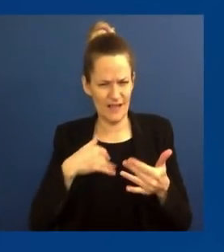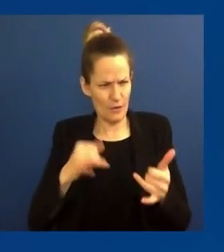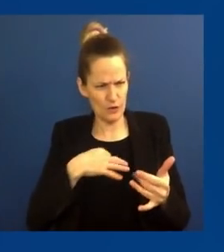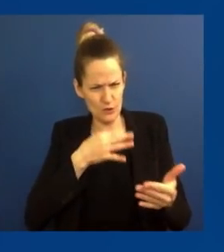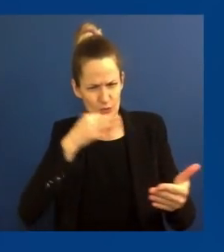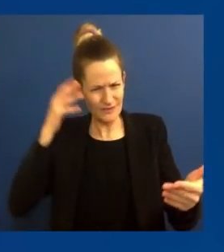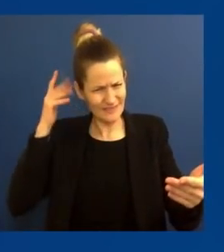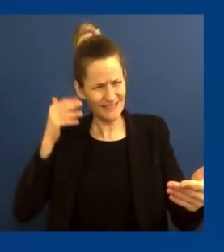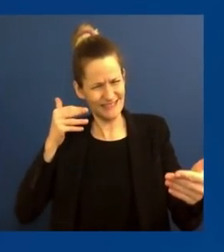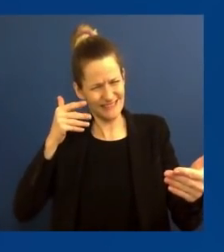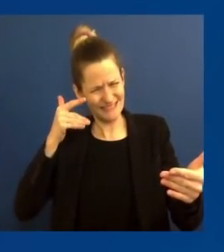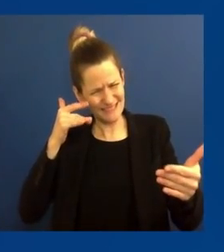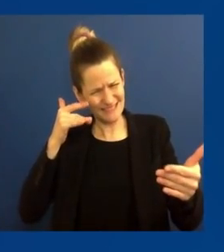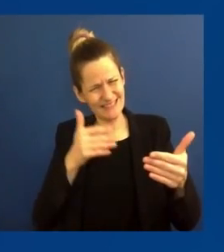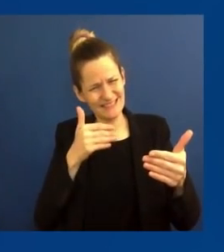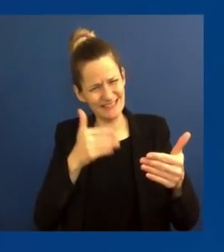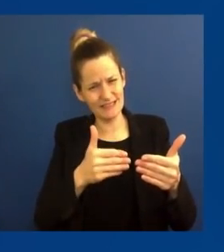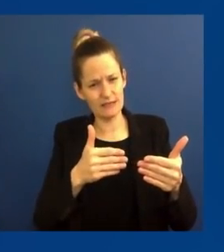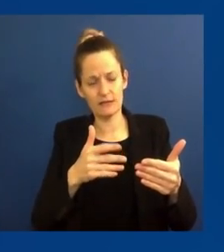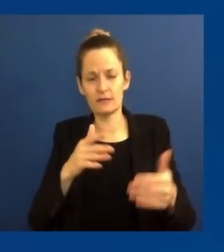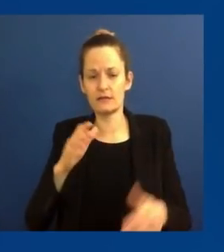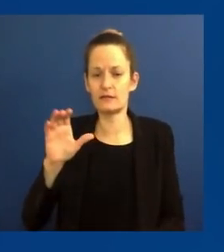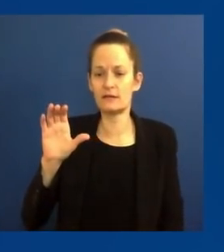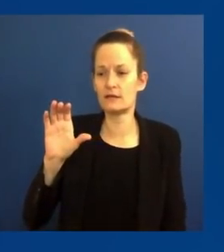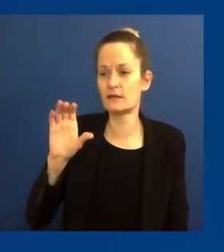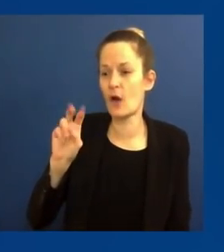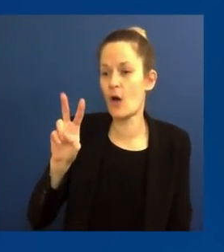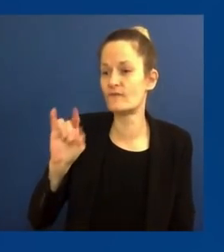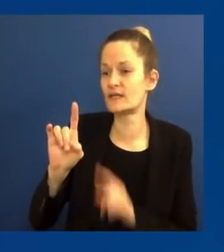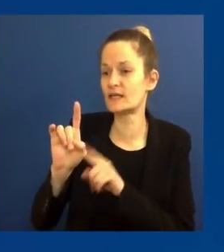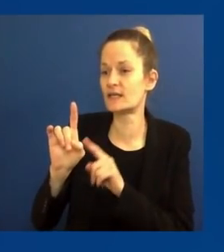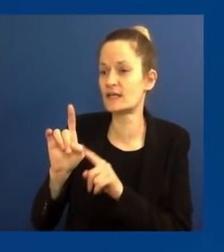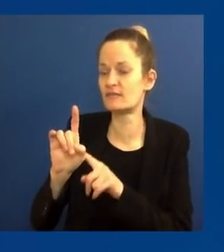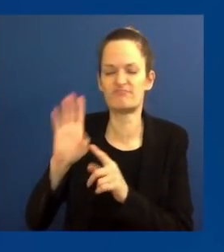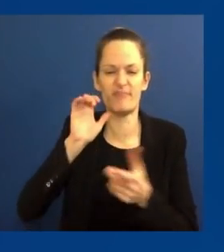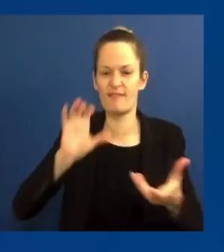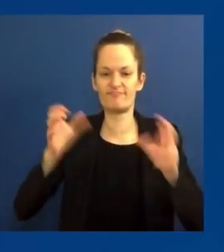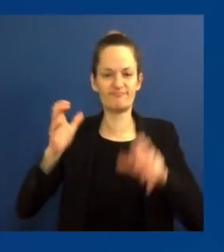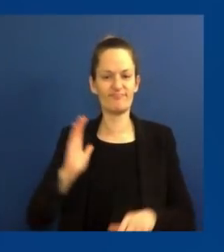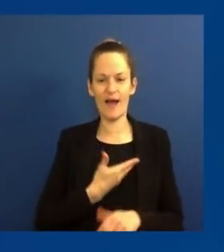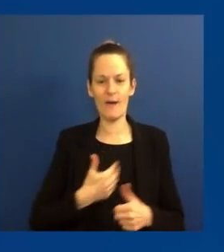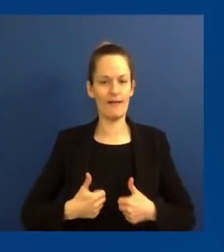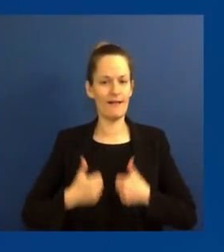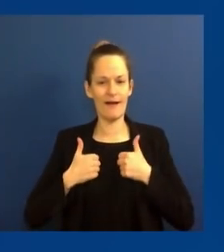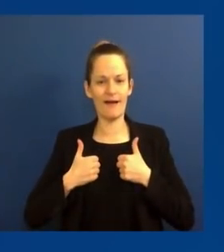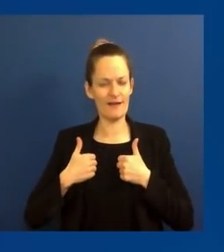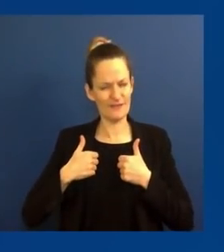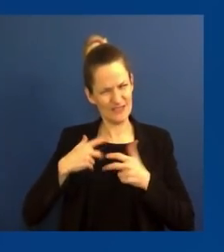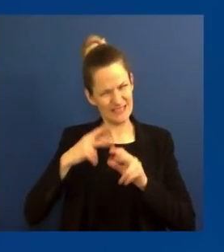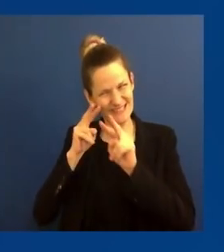where COVID won't be a constant crisis but something we protect against and treat. We're not there yet,